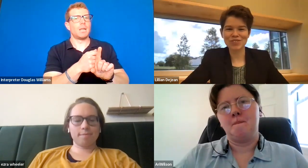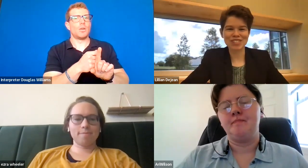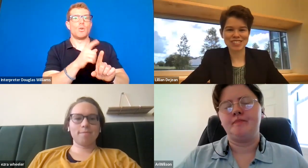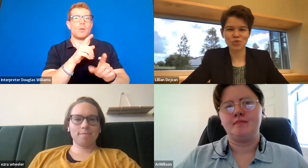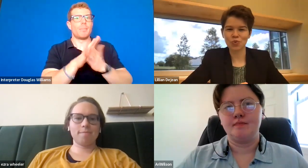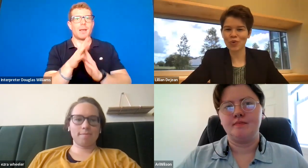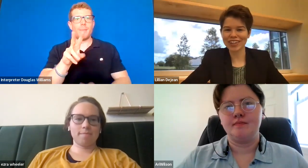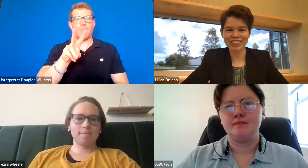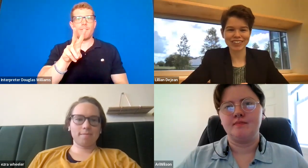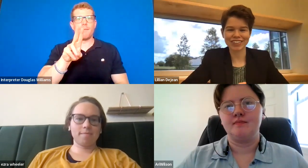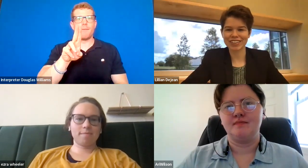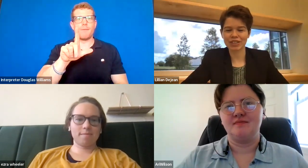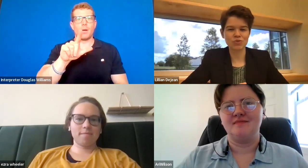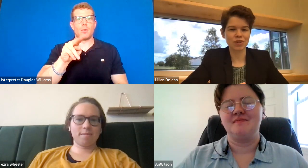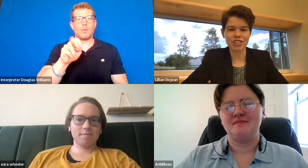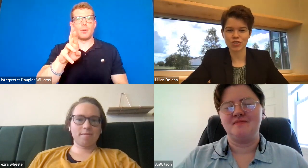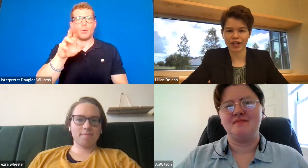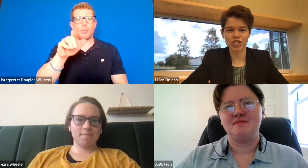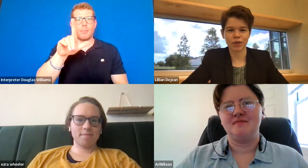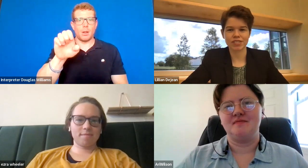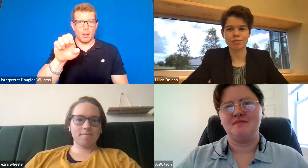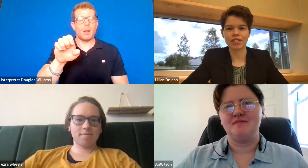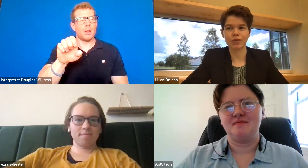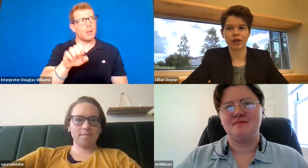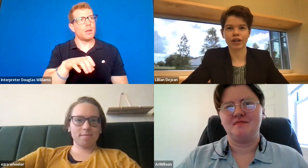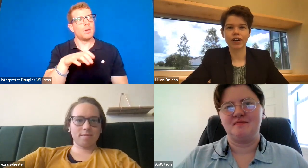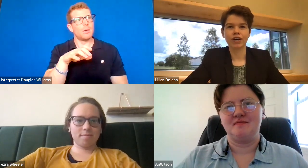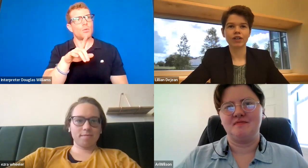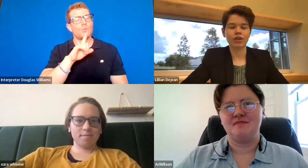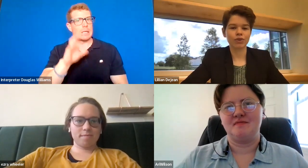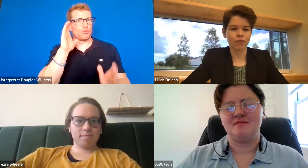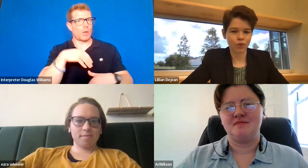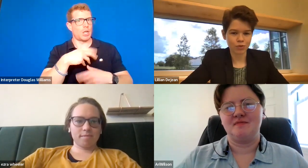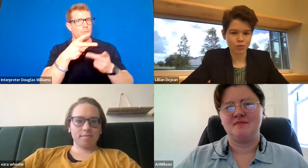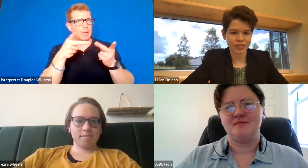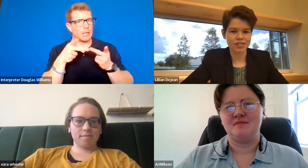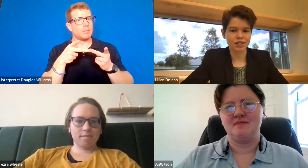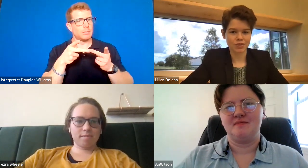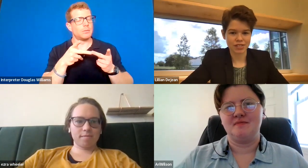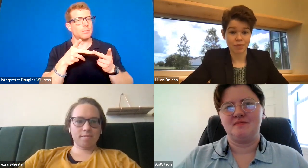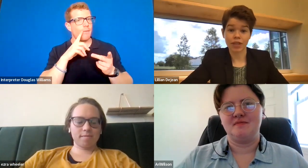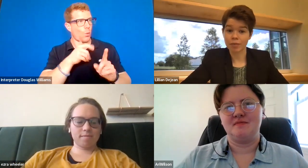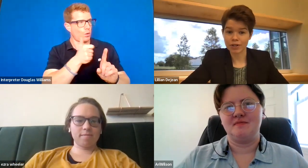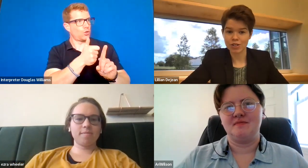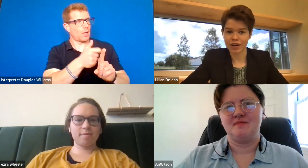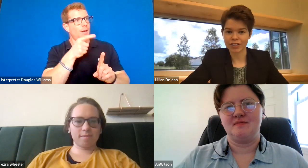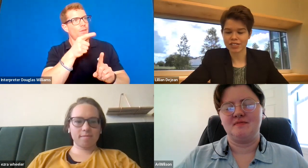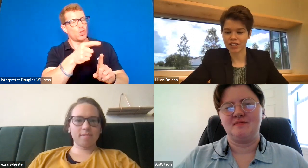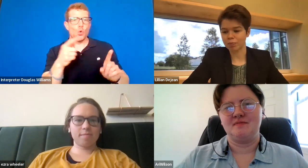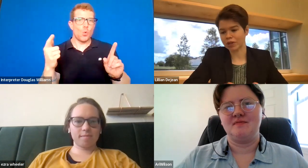So it's this weird, this really strange place to be where you're, the vulnerable one disclosing something personal about yourself.